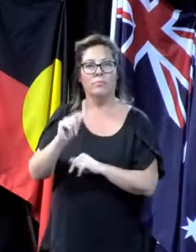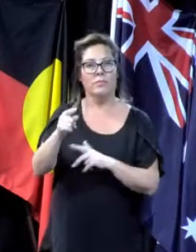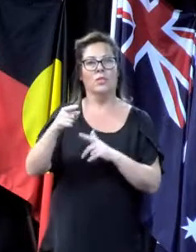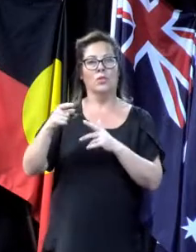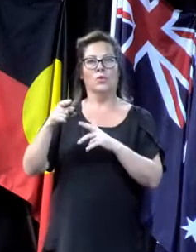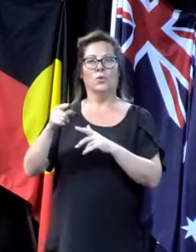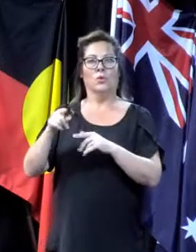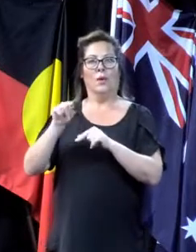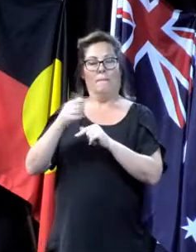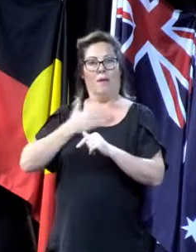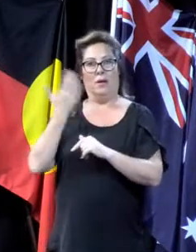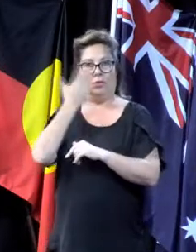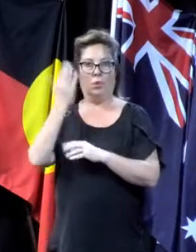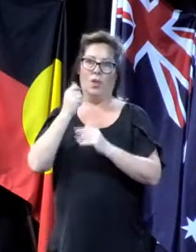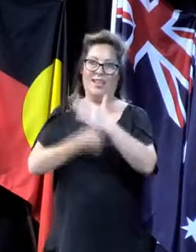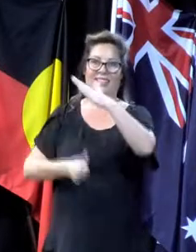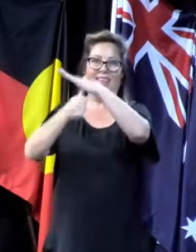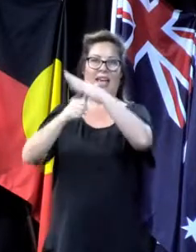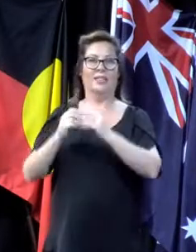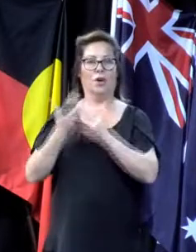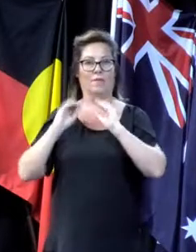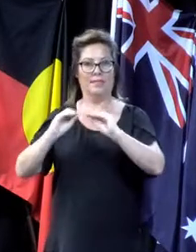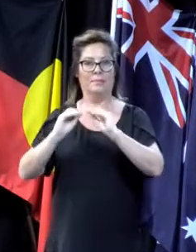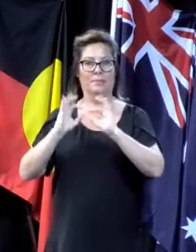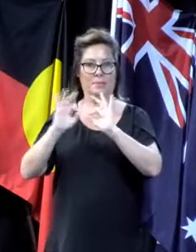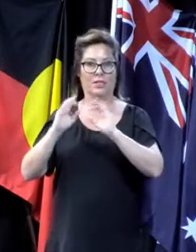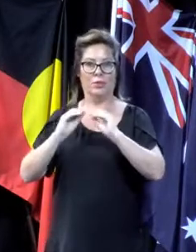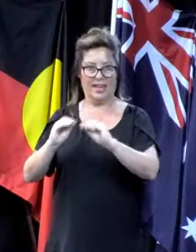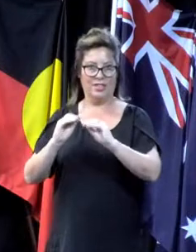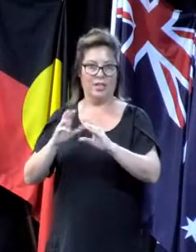of special education services at the start of Semester Two, 2014.